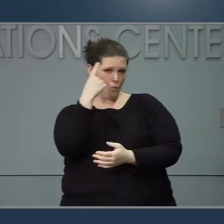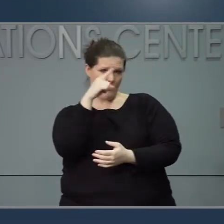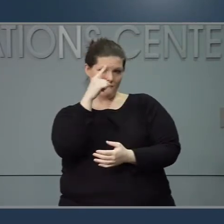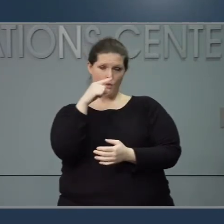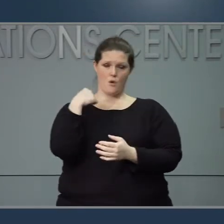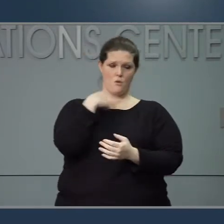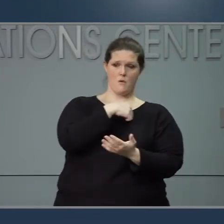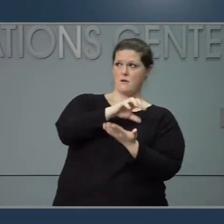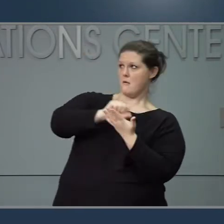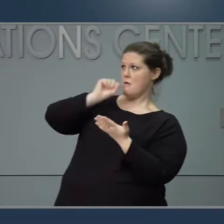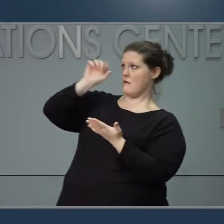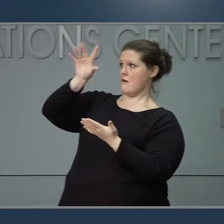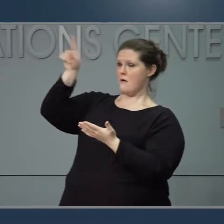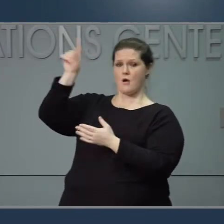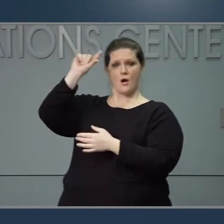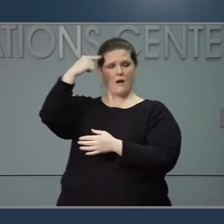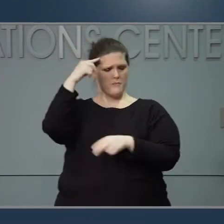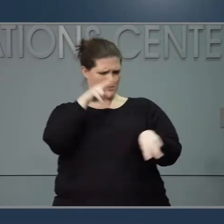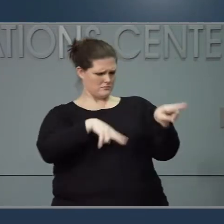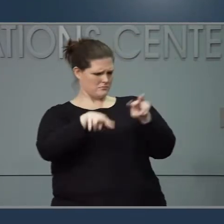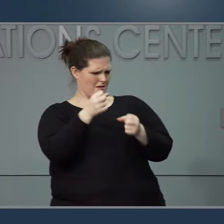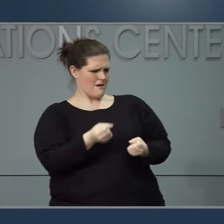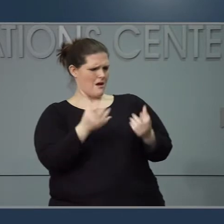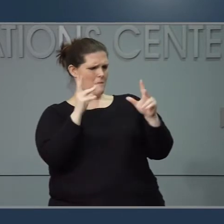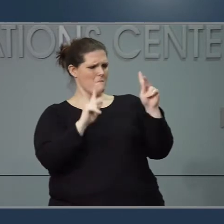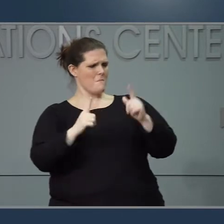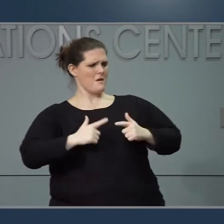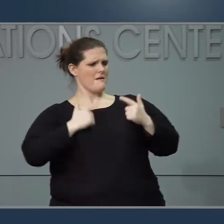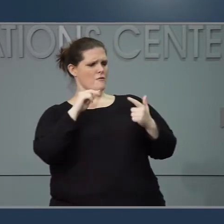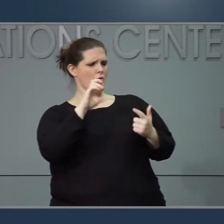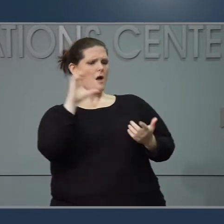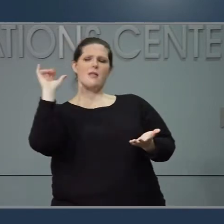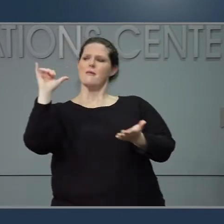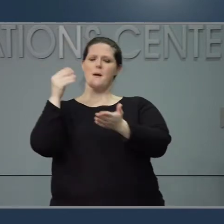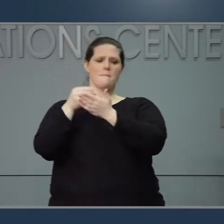ALEGANDO QUE LOS PROTOCOLOS DURANTE LA PANDEMIA NO HAN